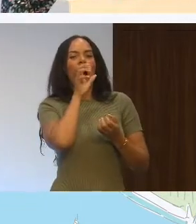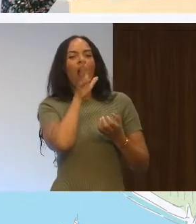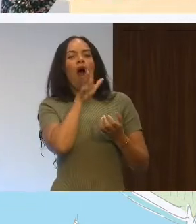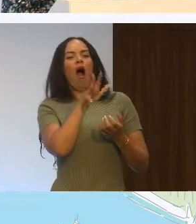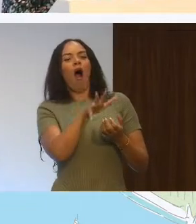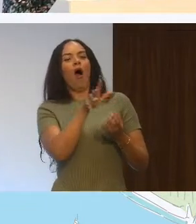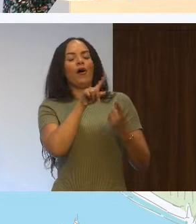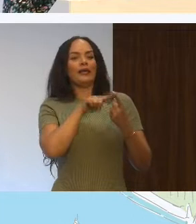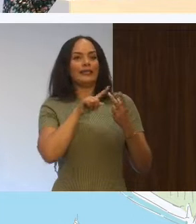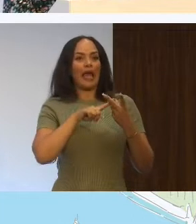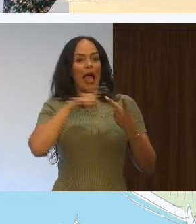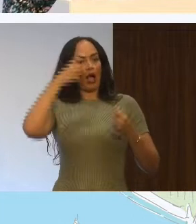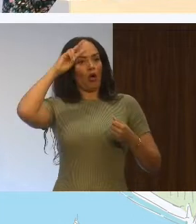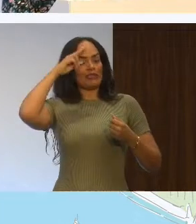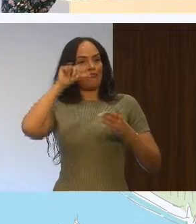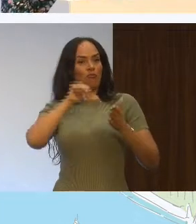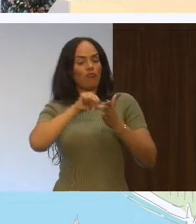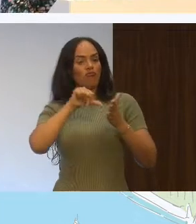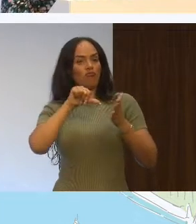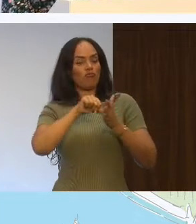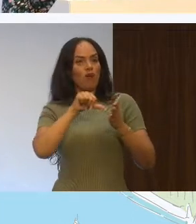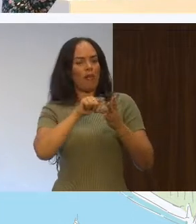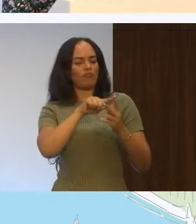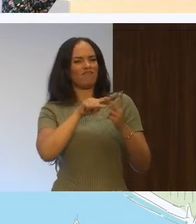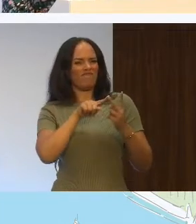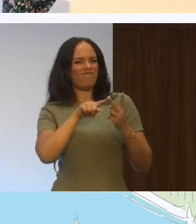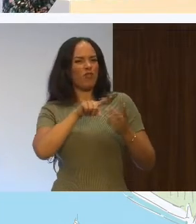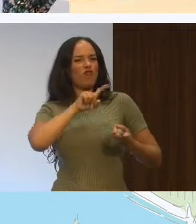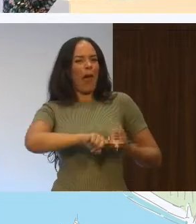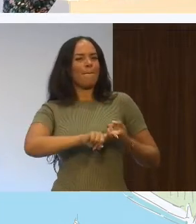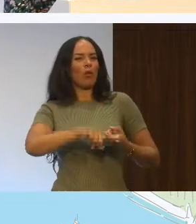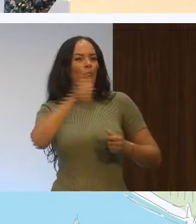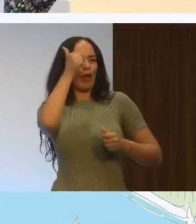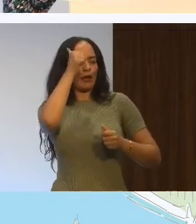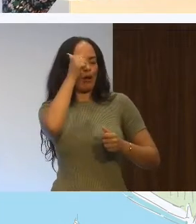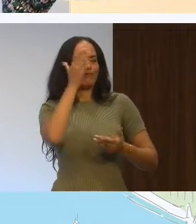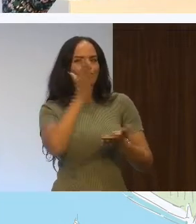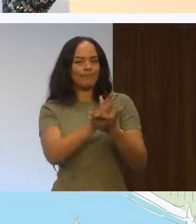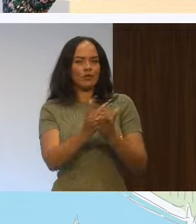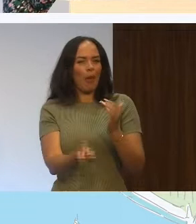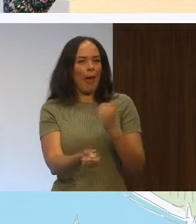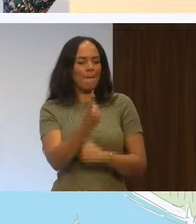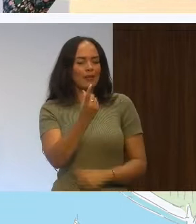cognitive problems and mood problems seem to be the most reliable ones and also some of the most consistent ones across attacks.